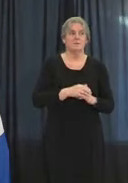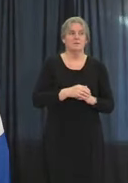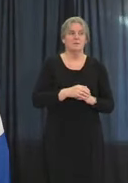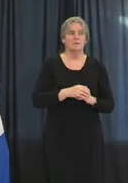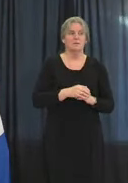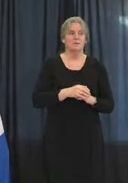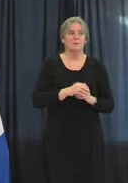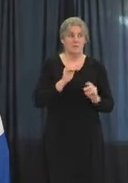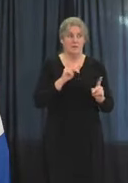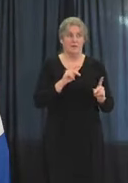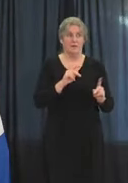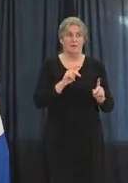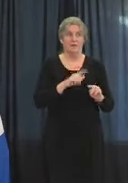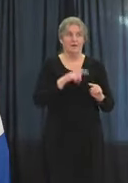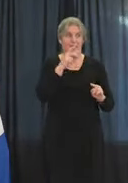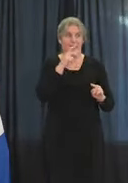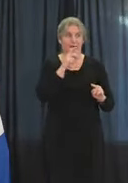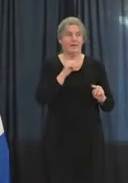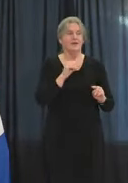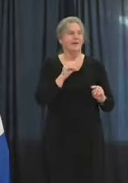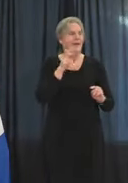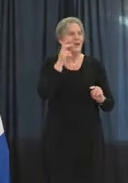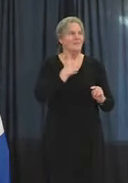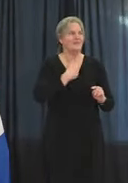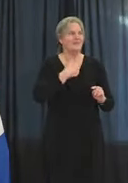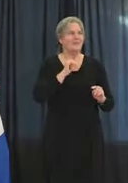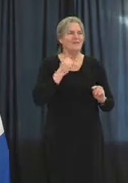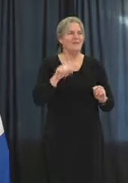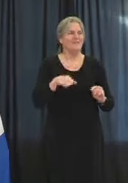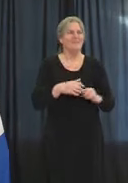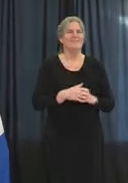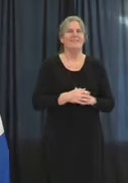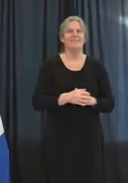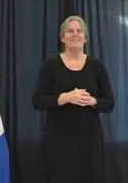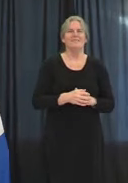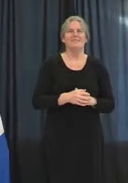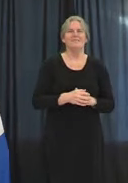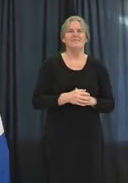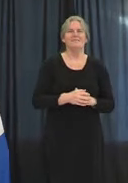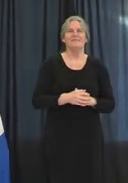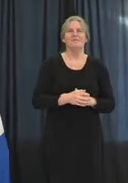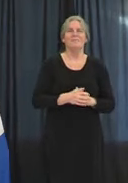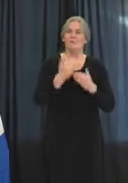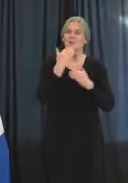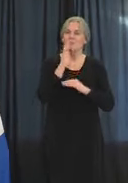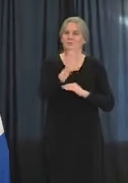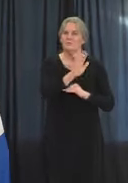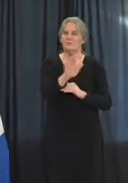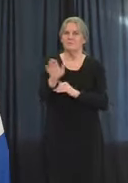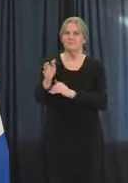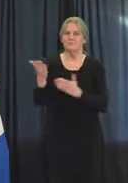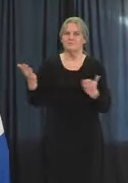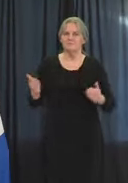while? I can't hear-- now I can hear myself. Good afternoon, everyone.